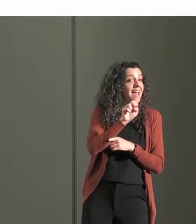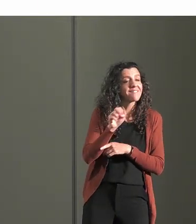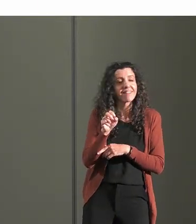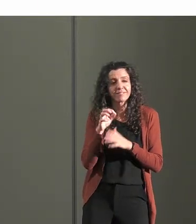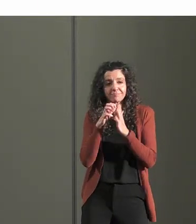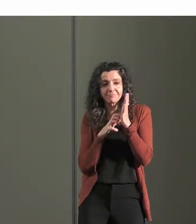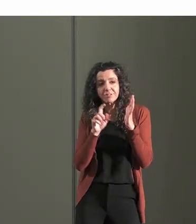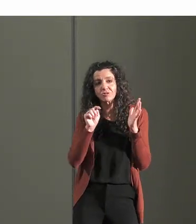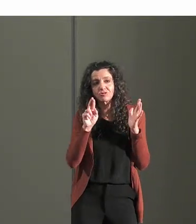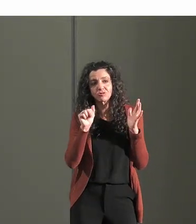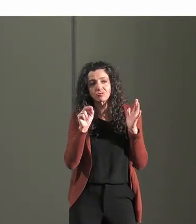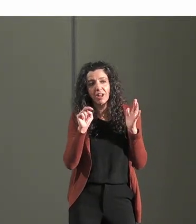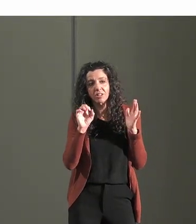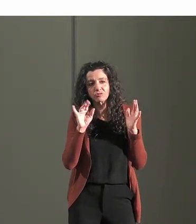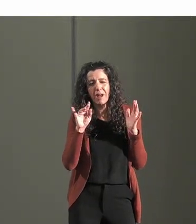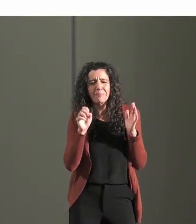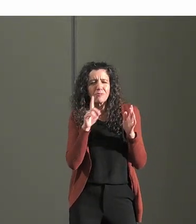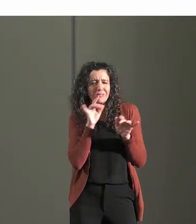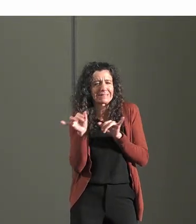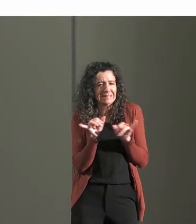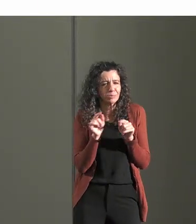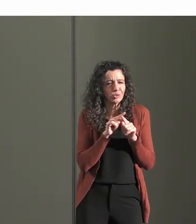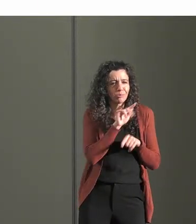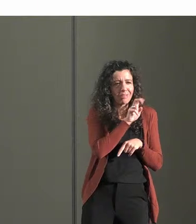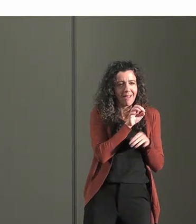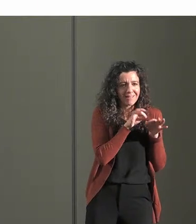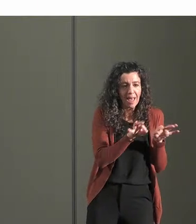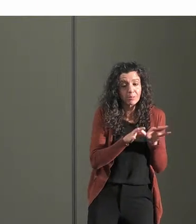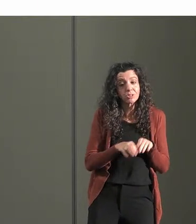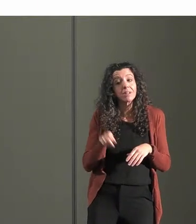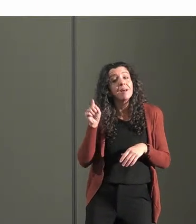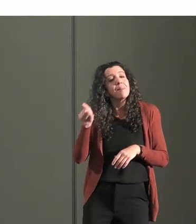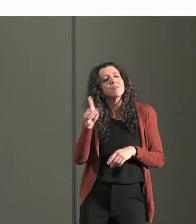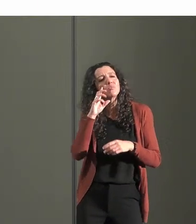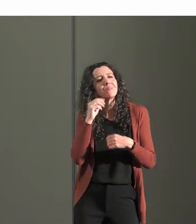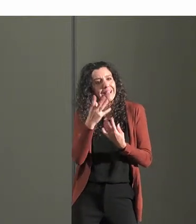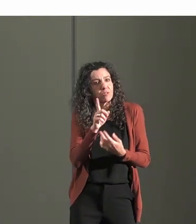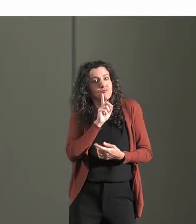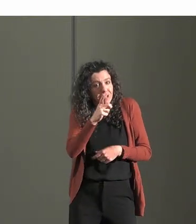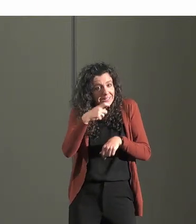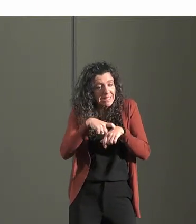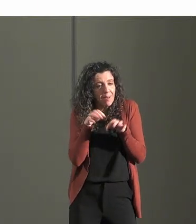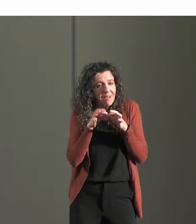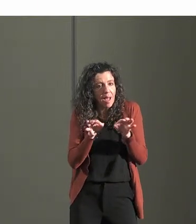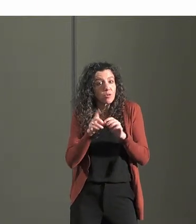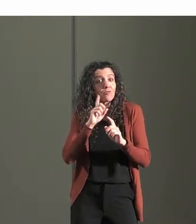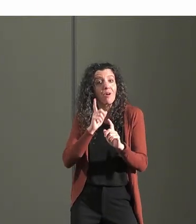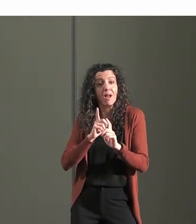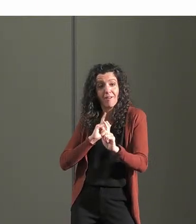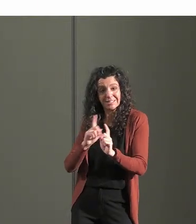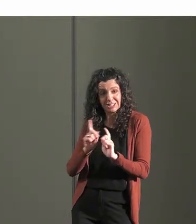transcribe. Very close project -- product to live caption.